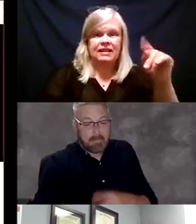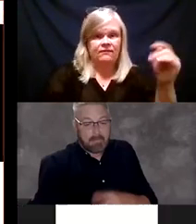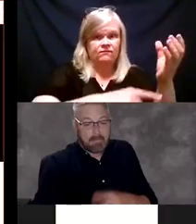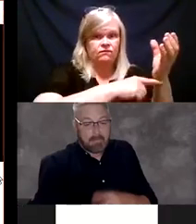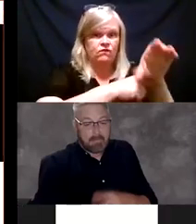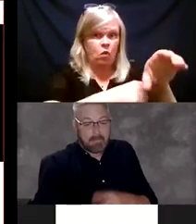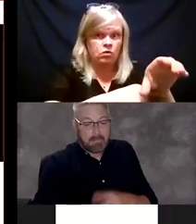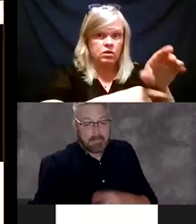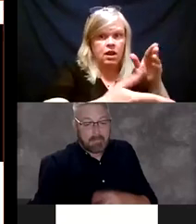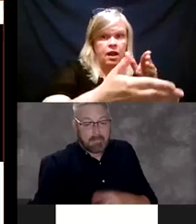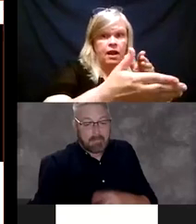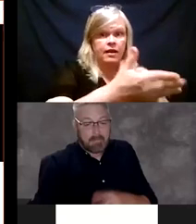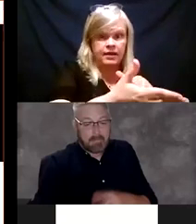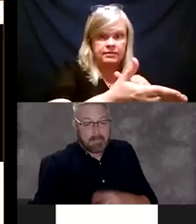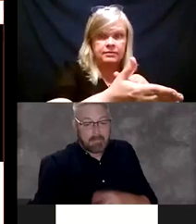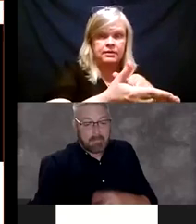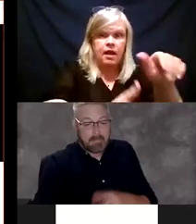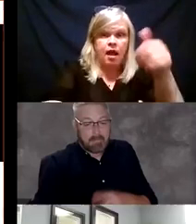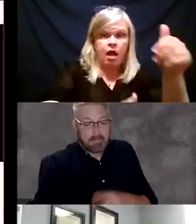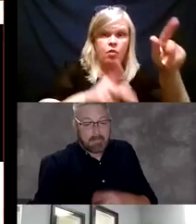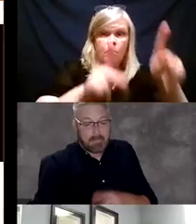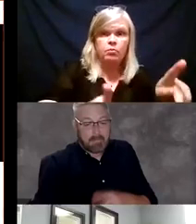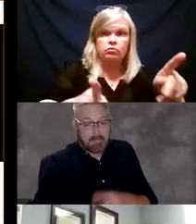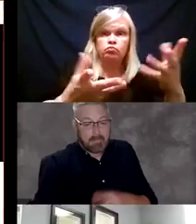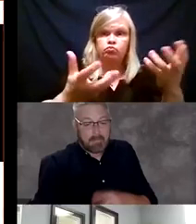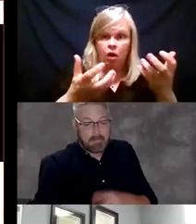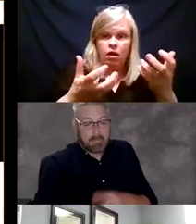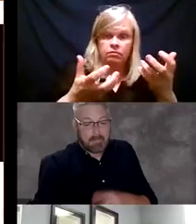WILL OF ANOTHER. OR IF THE OTHER PERSON IS